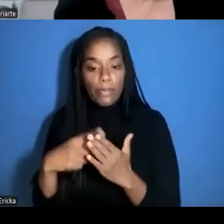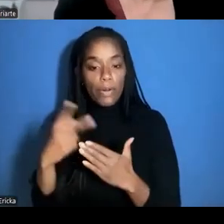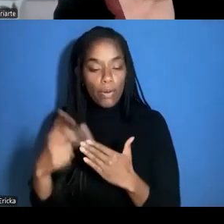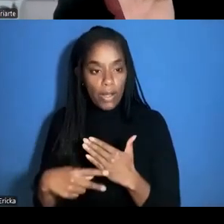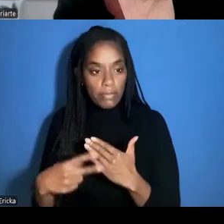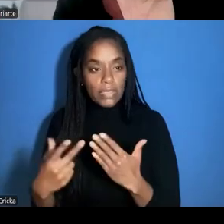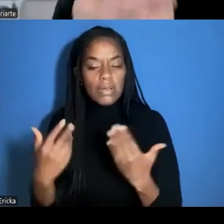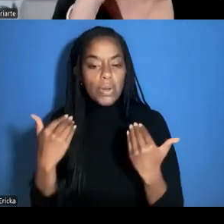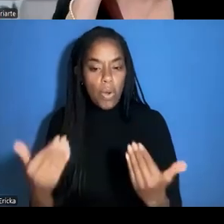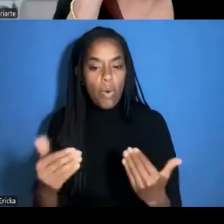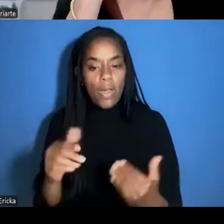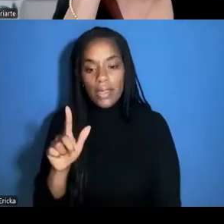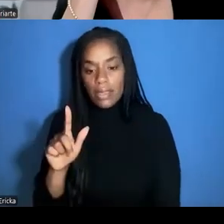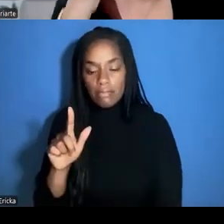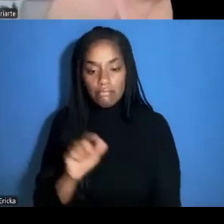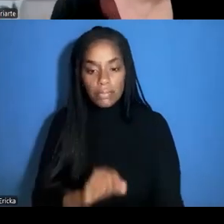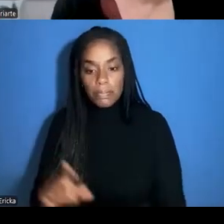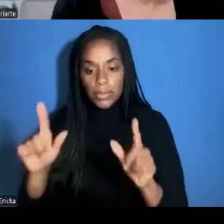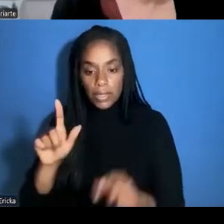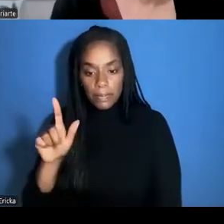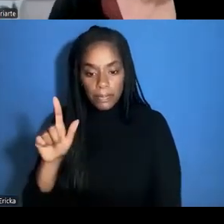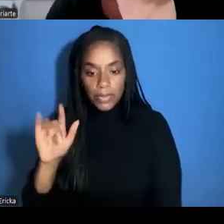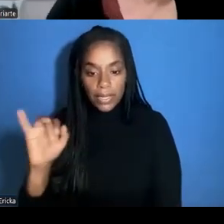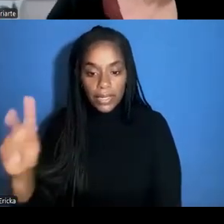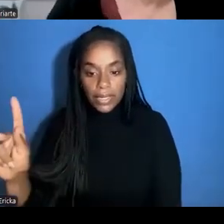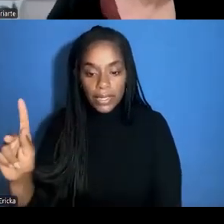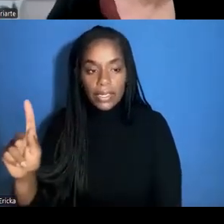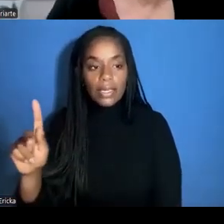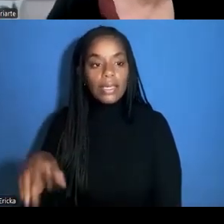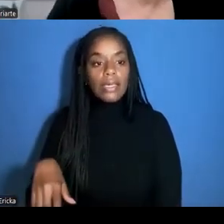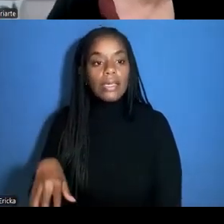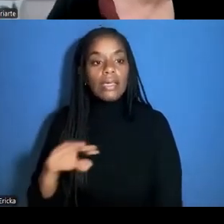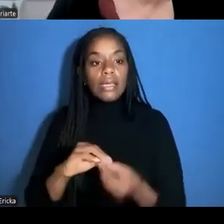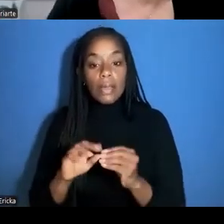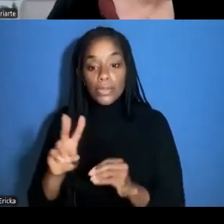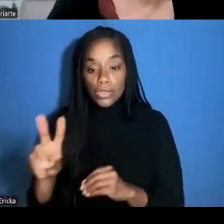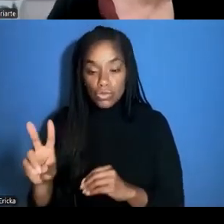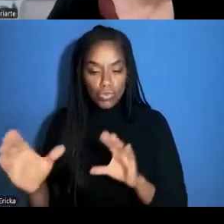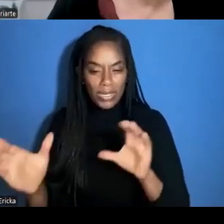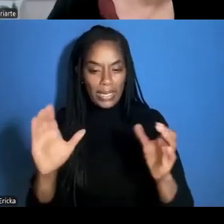the link, in the number two and you can compare the, the state programs.